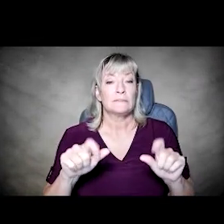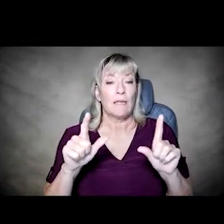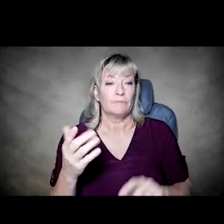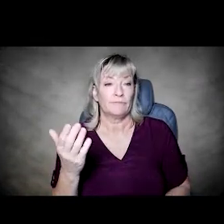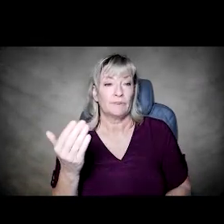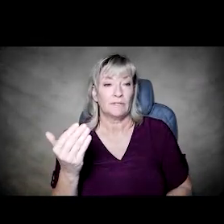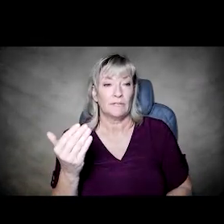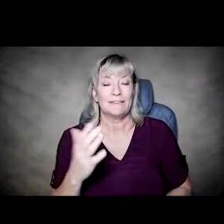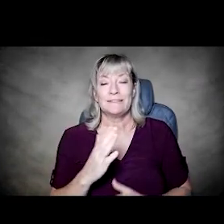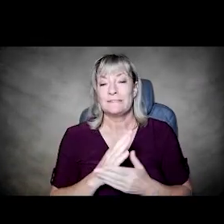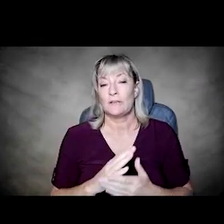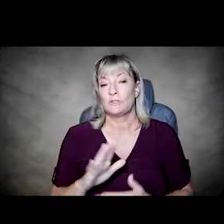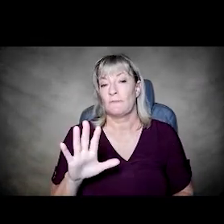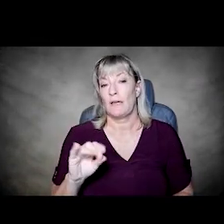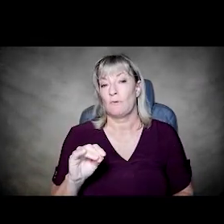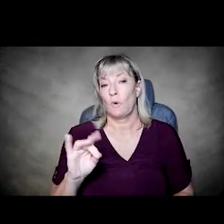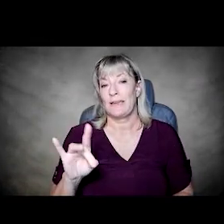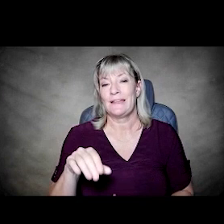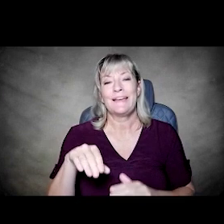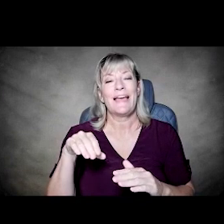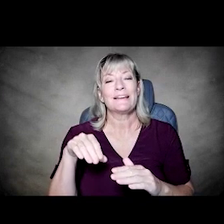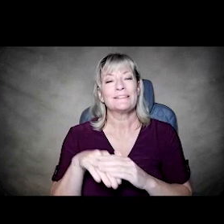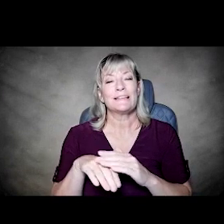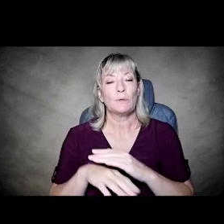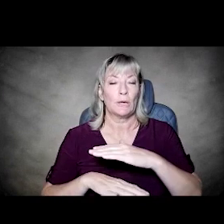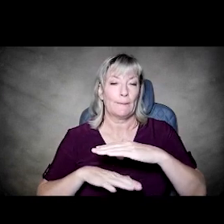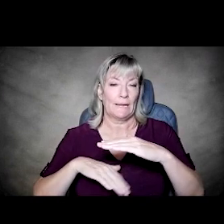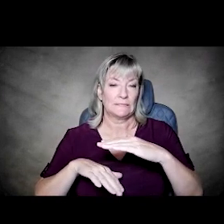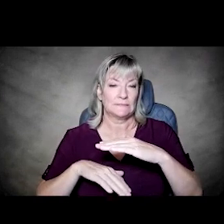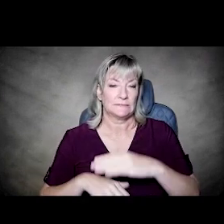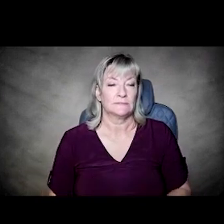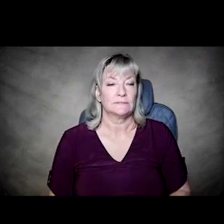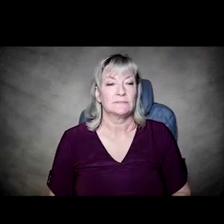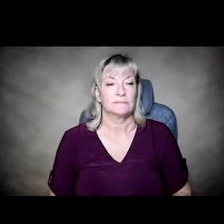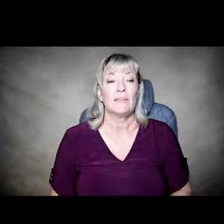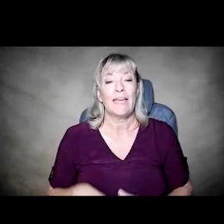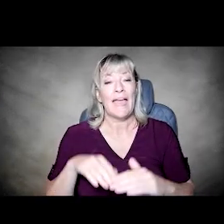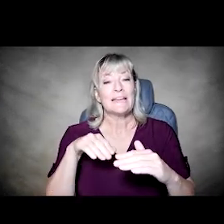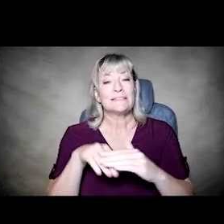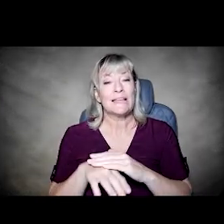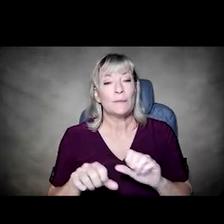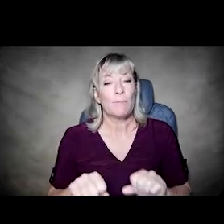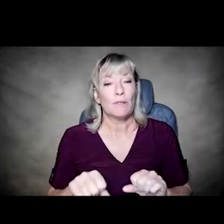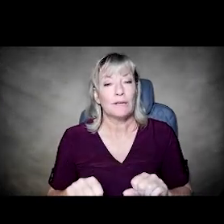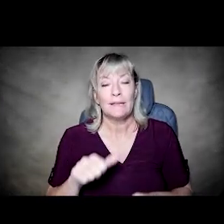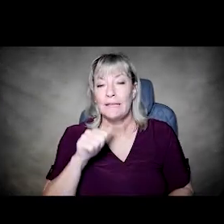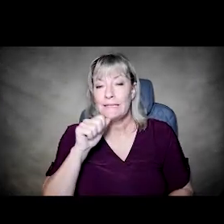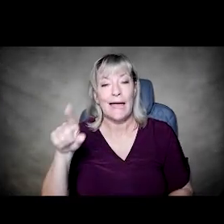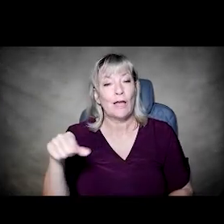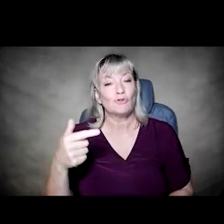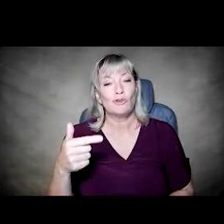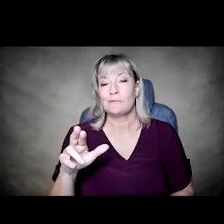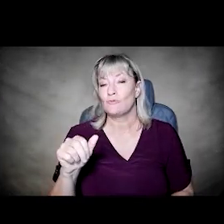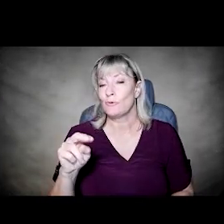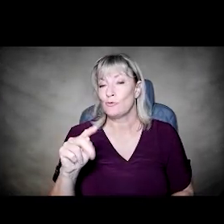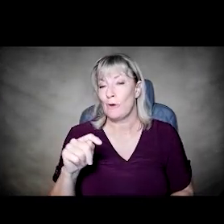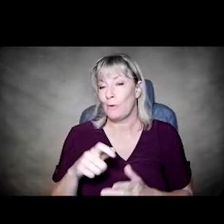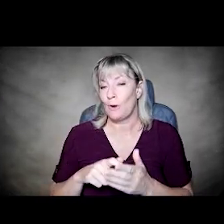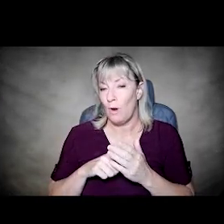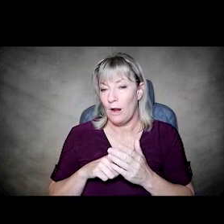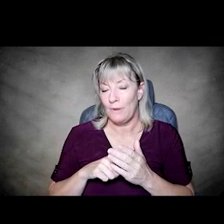Slide 15, Section 508 – Accessibility Basics. Accessibility is not only a grant requirement—it